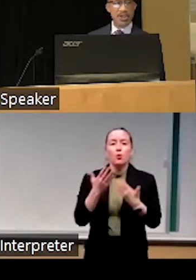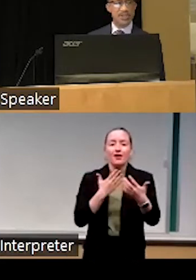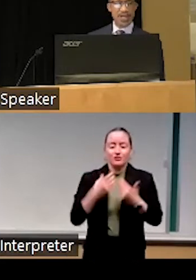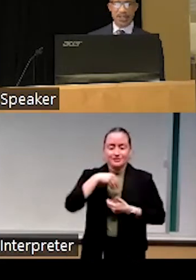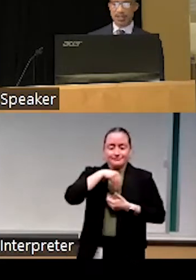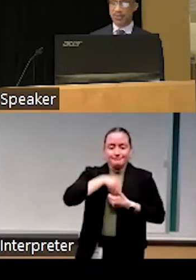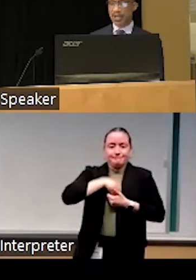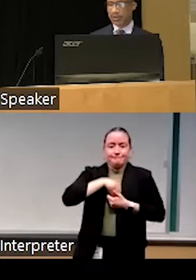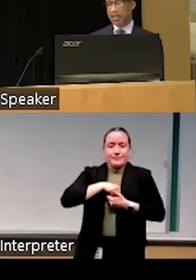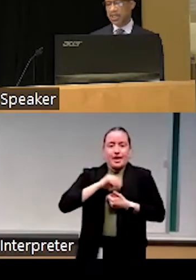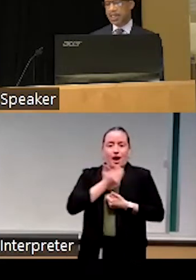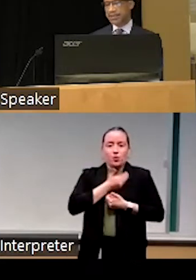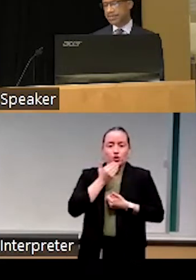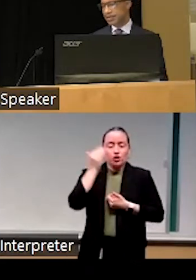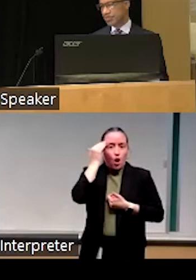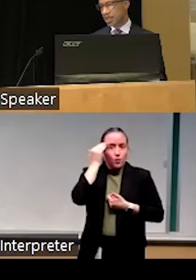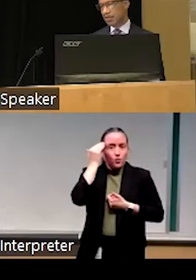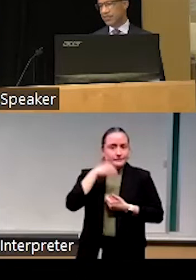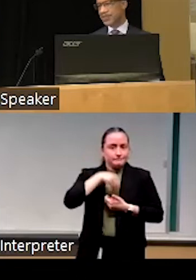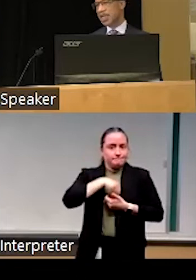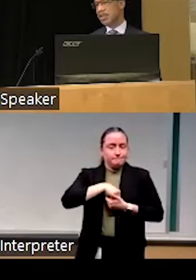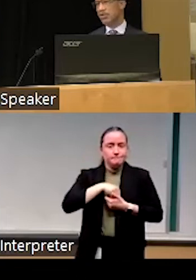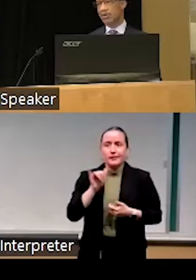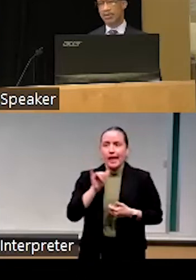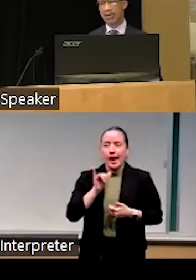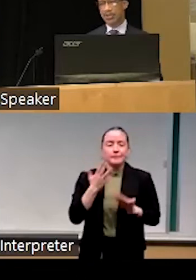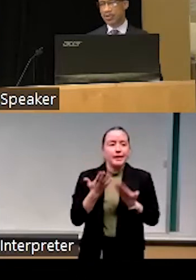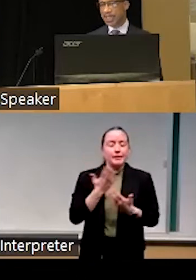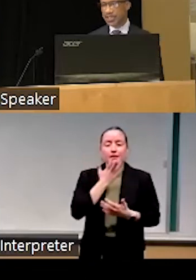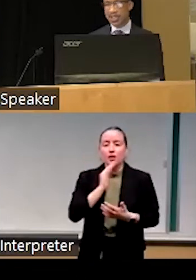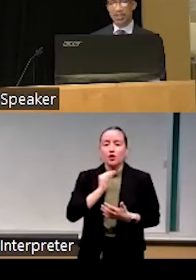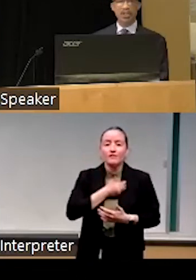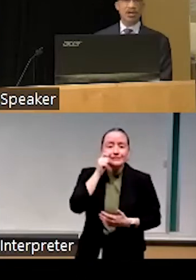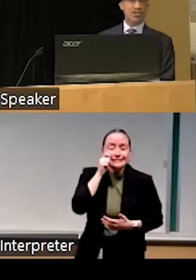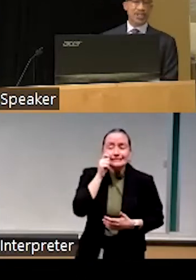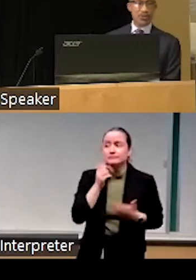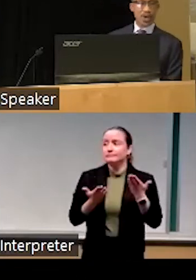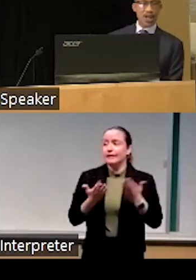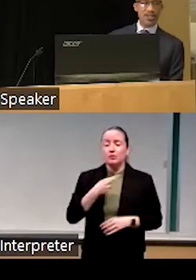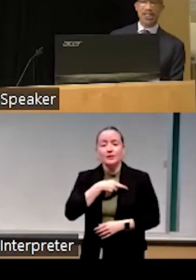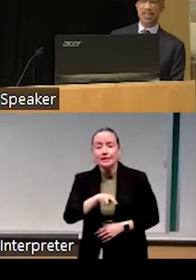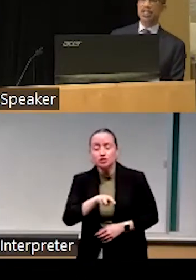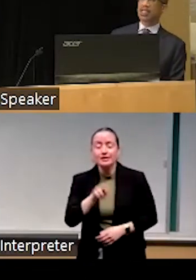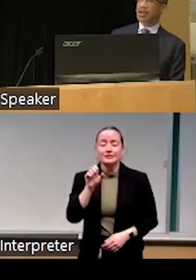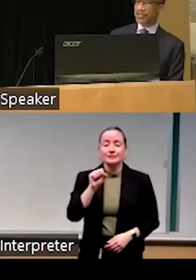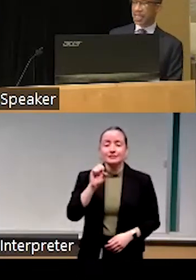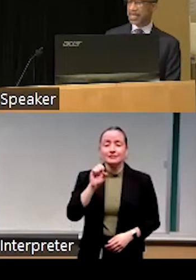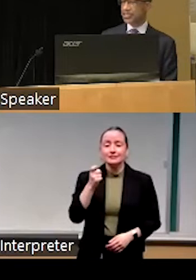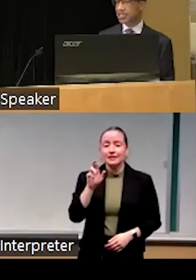qualities that whether it's the color of the skin or the the religion our sexuality our education